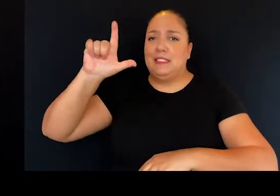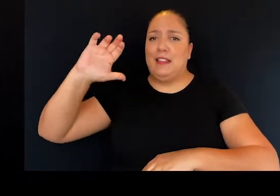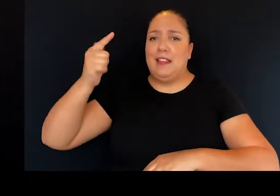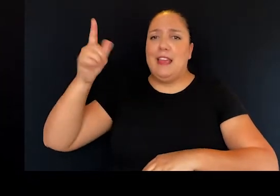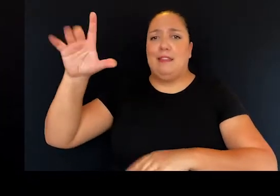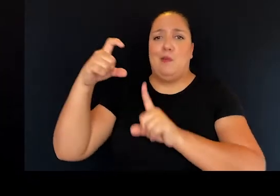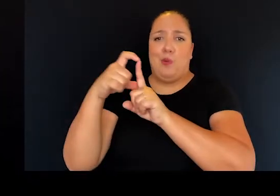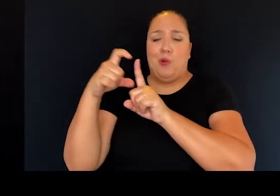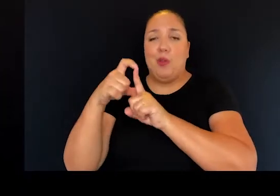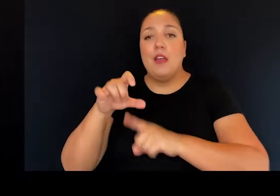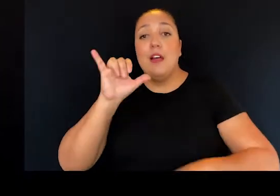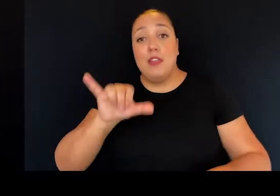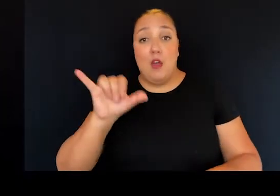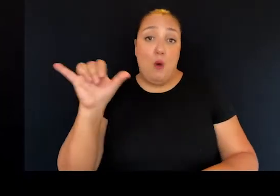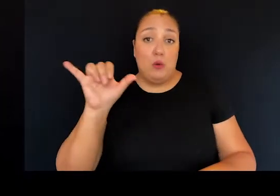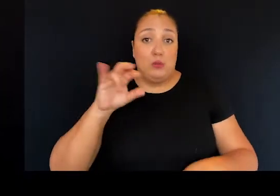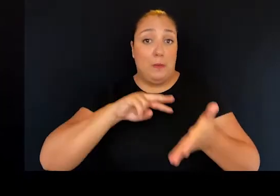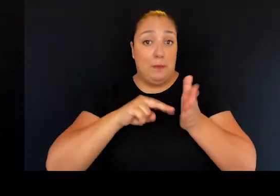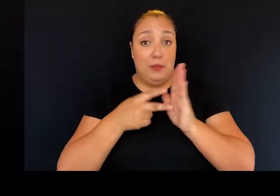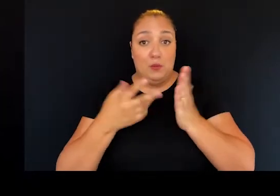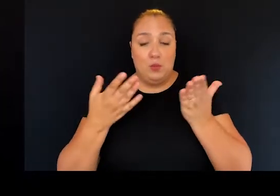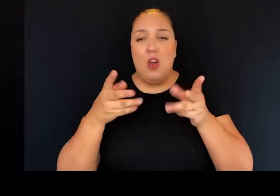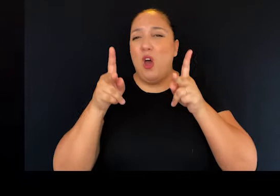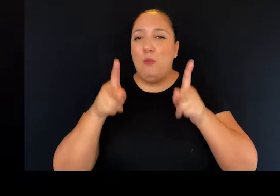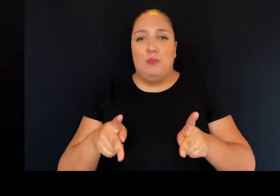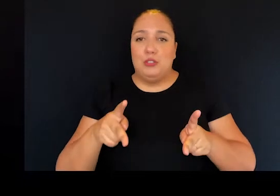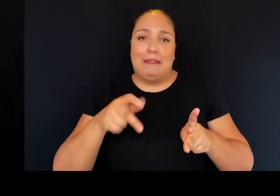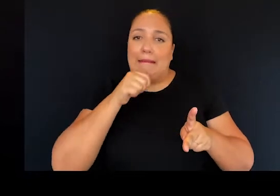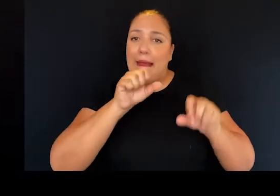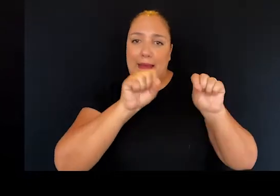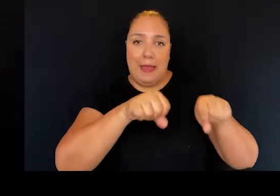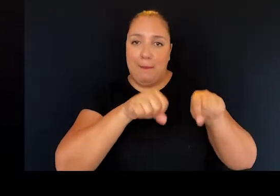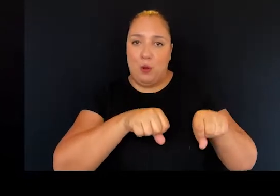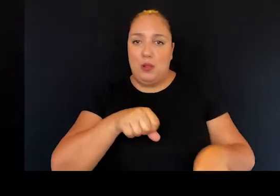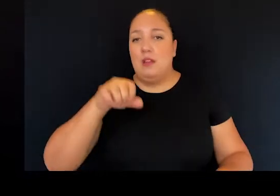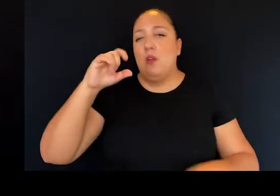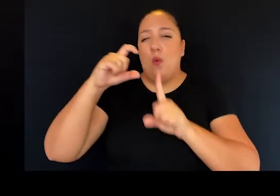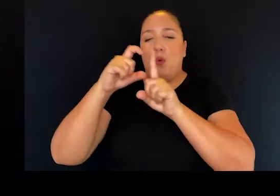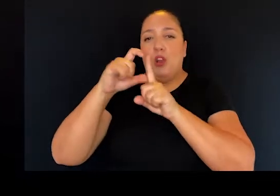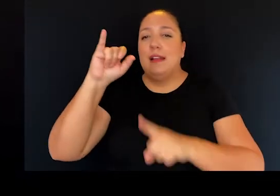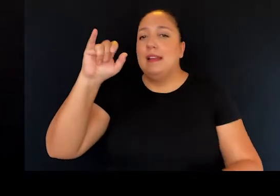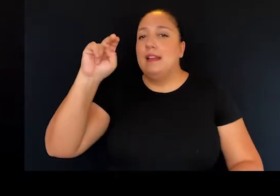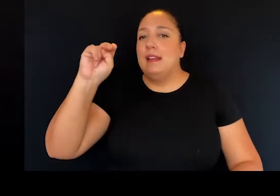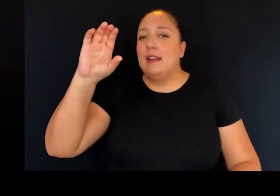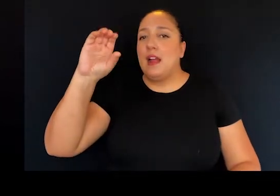"spaz" can also be used to describe an incompetent person, but again, it is ableist.